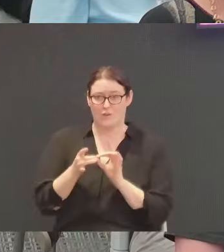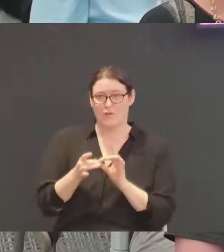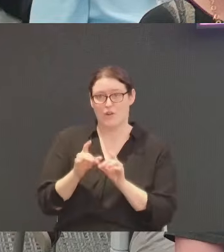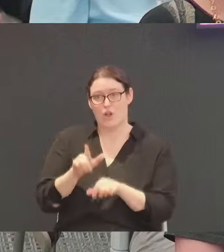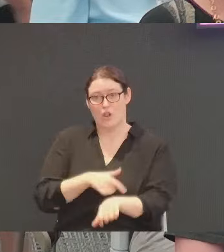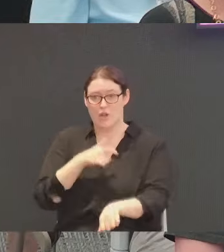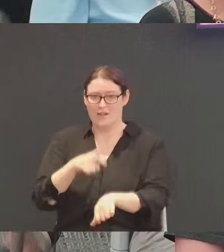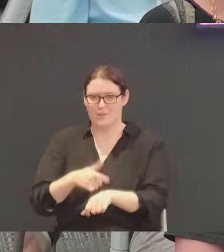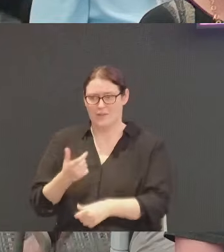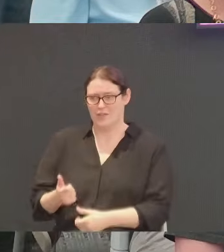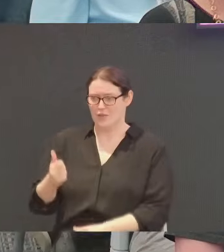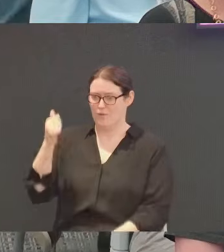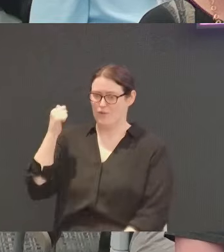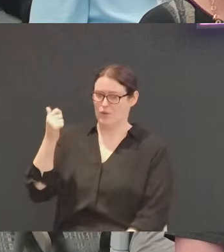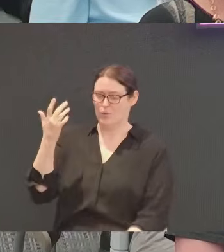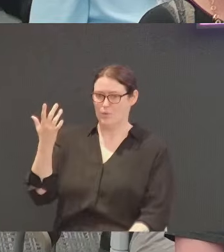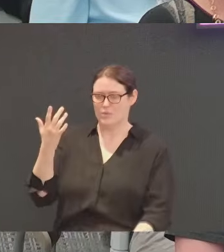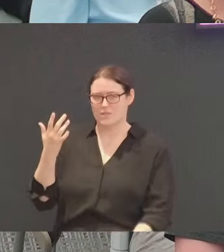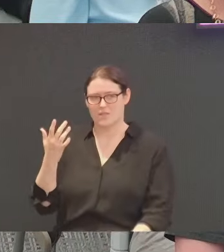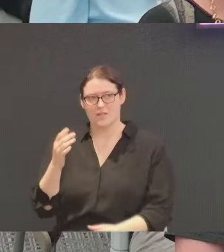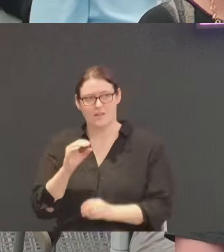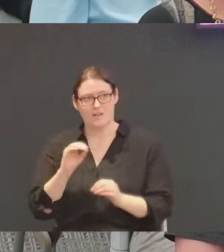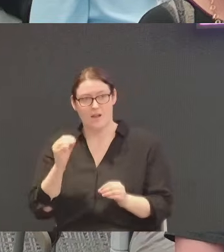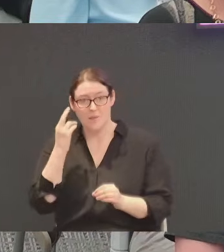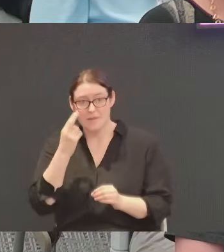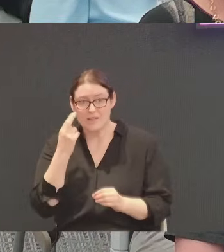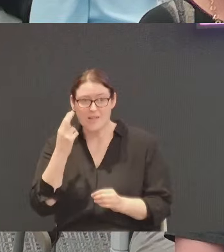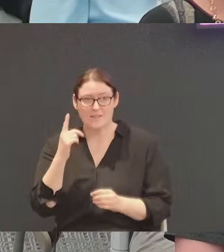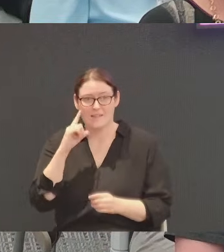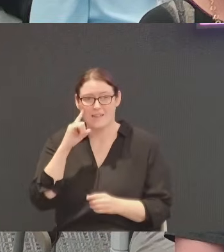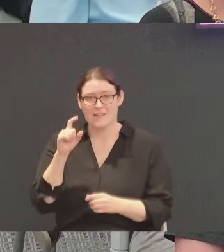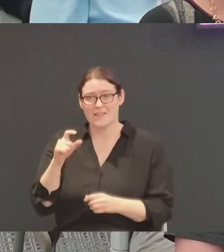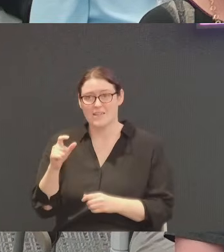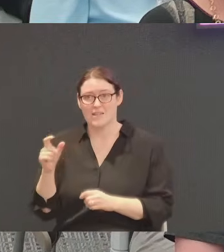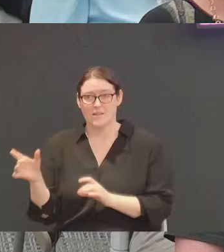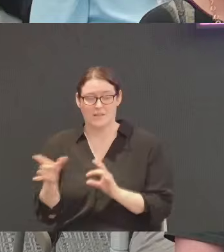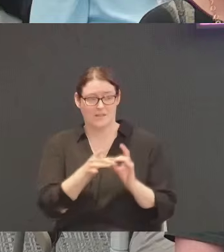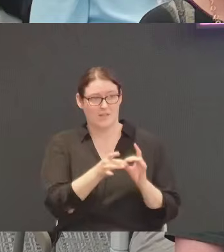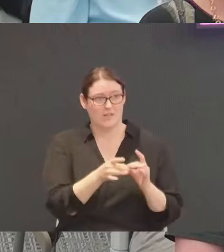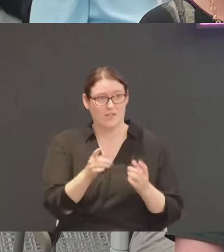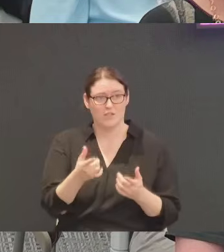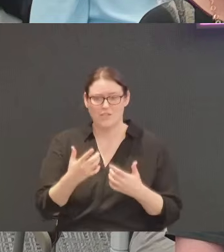refusing to give her back. Not because she needs to. She was a completely healthy child